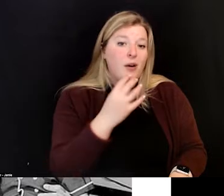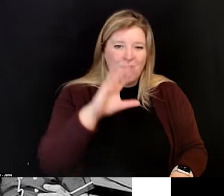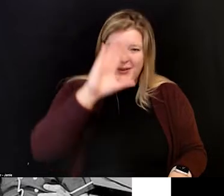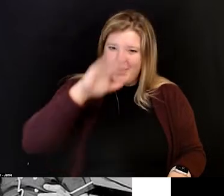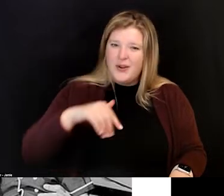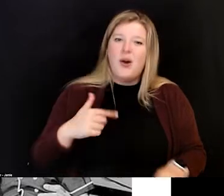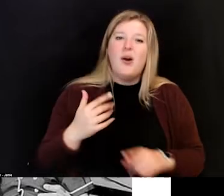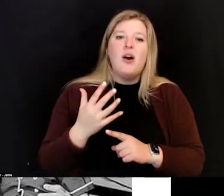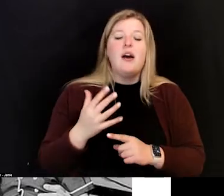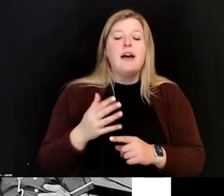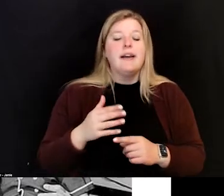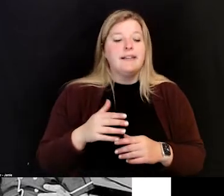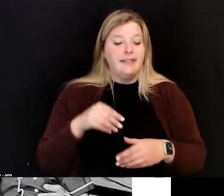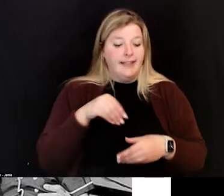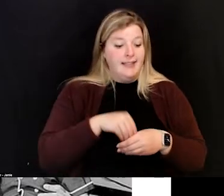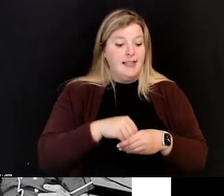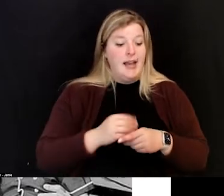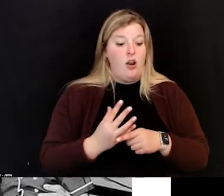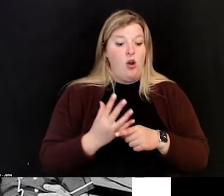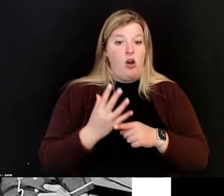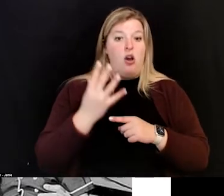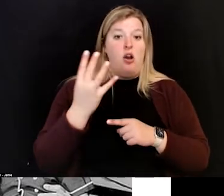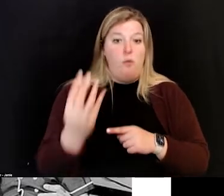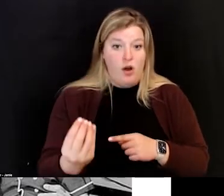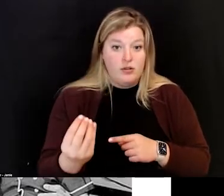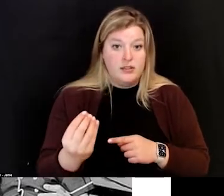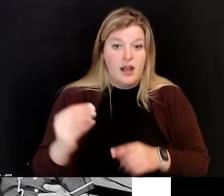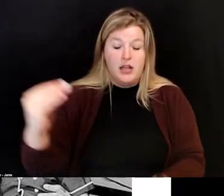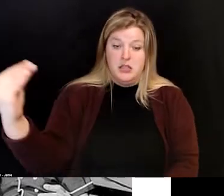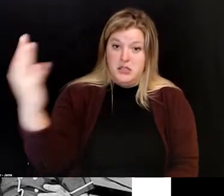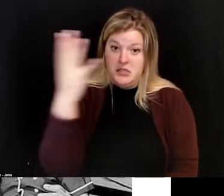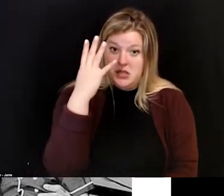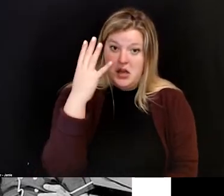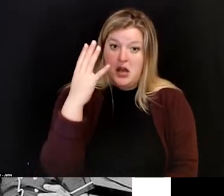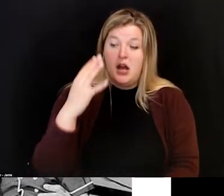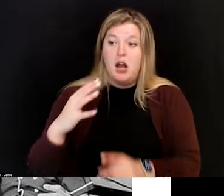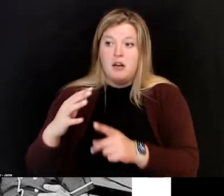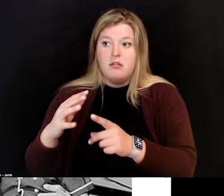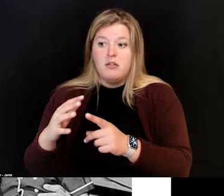and a lot of the contrast requirements and support requirements that help low vision individuals